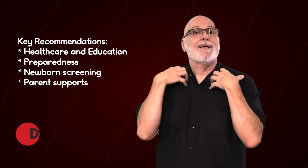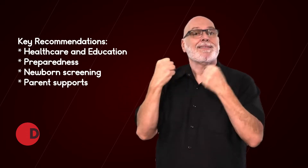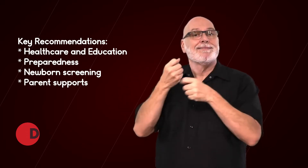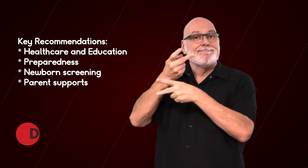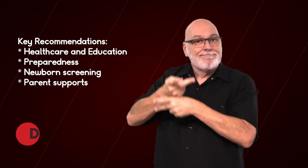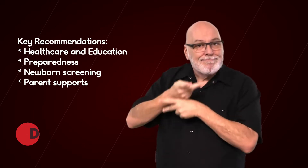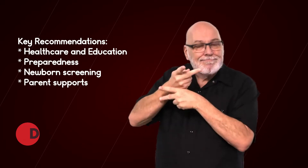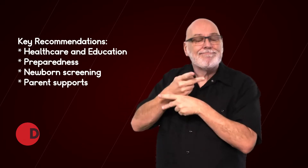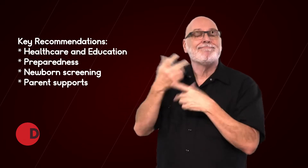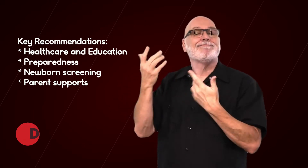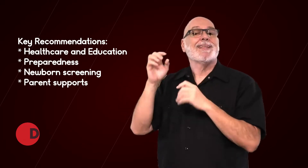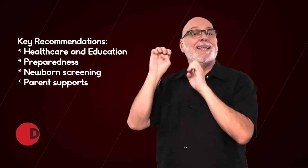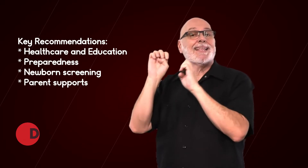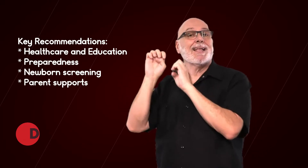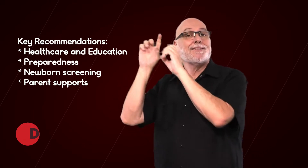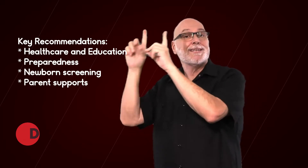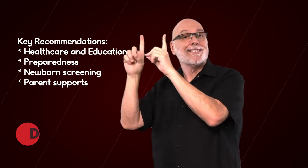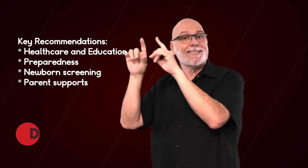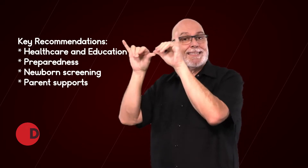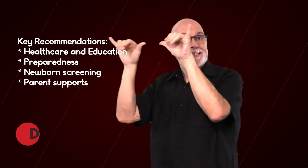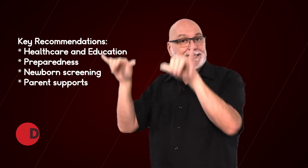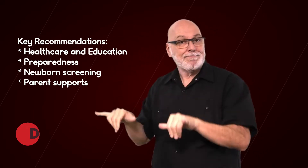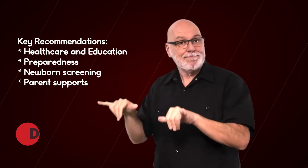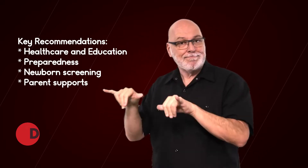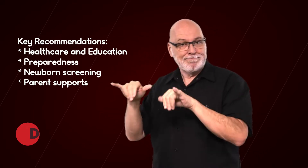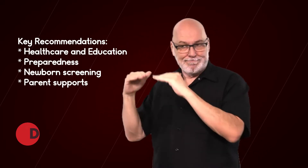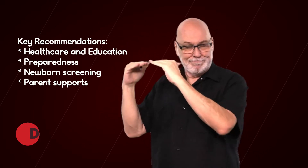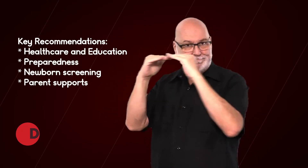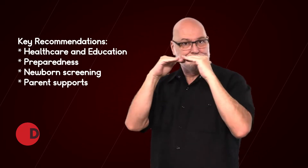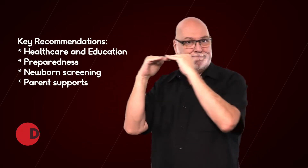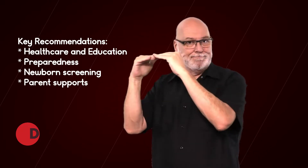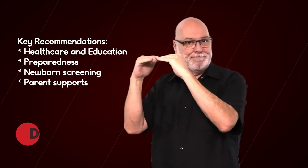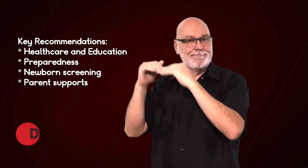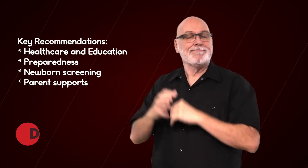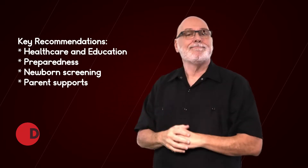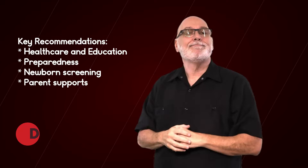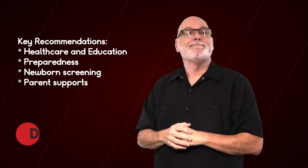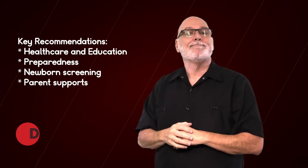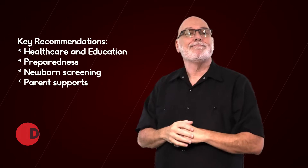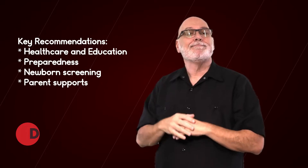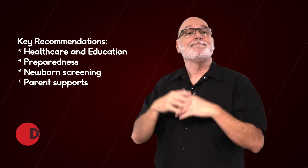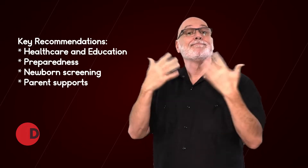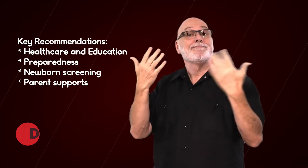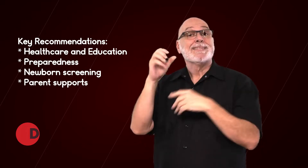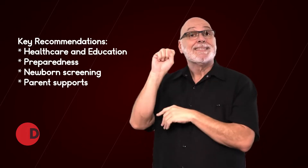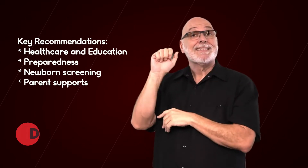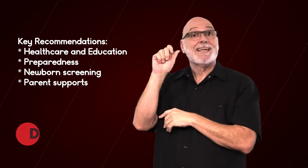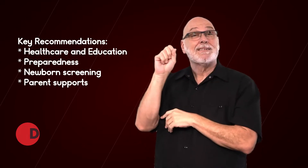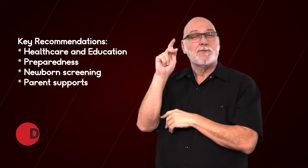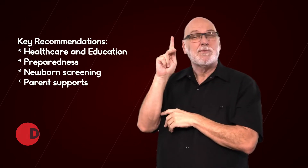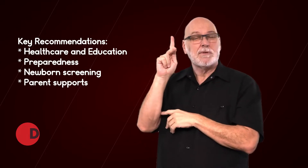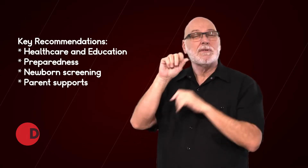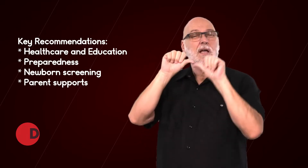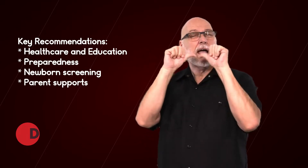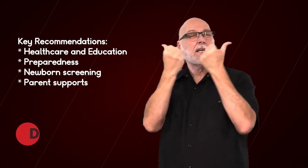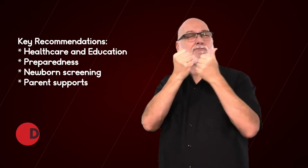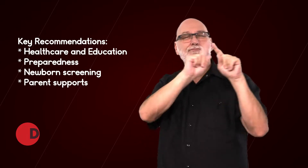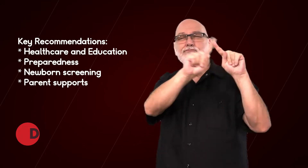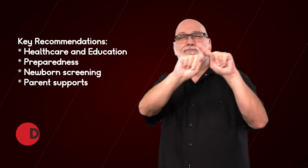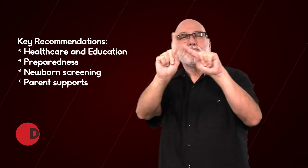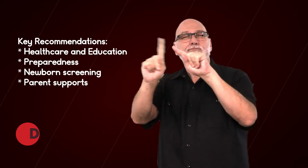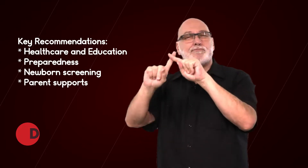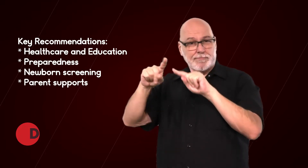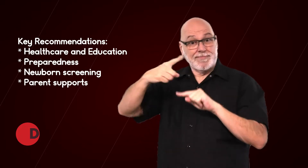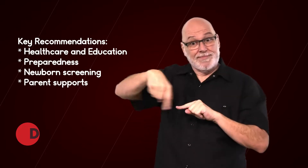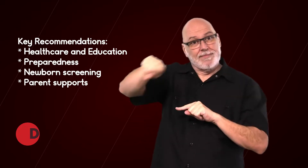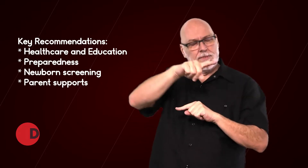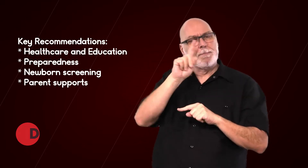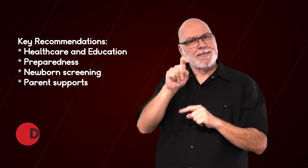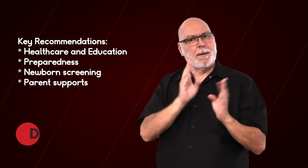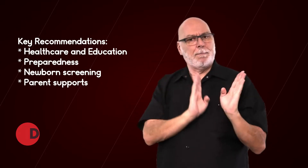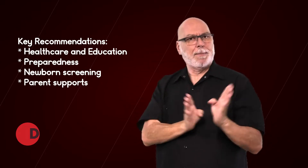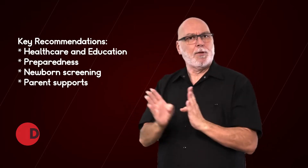healthcare and education systems, preparedness by Saskatchewan